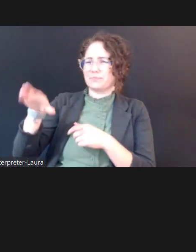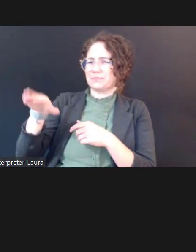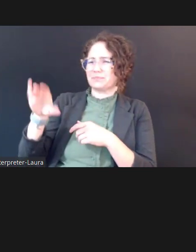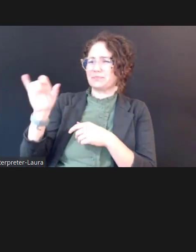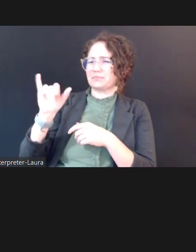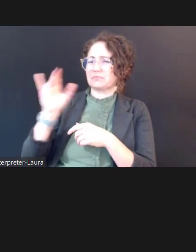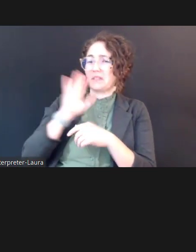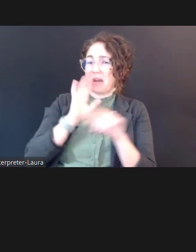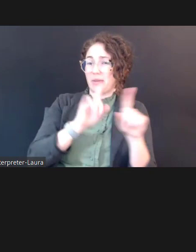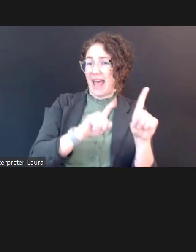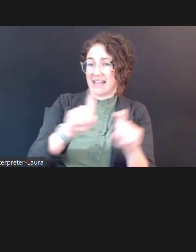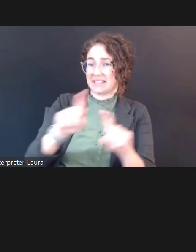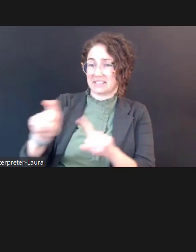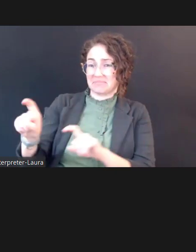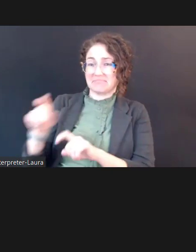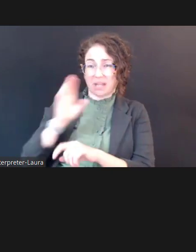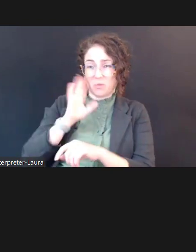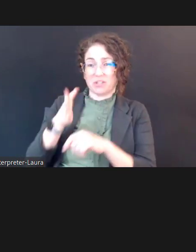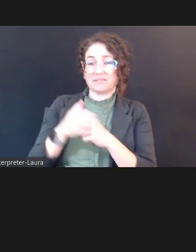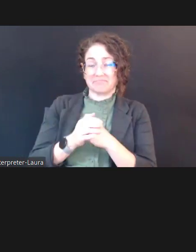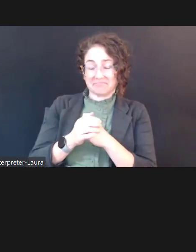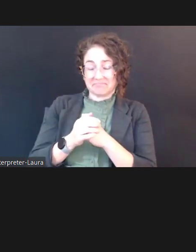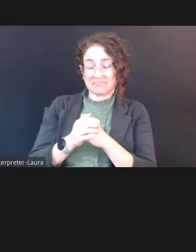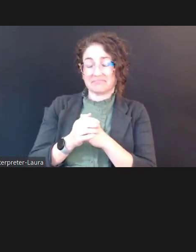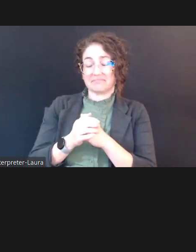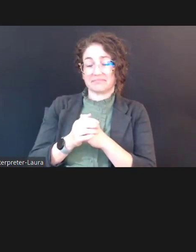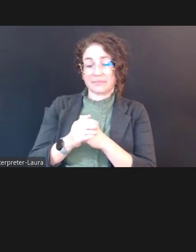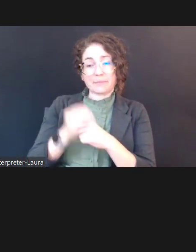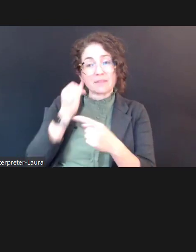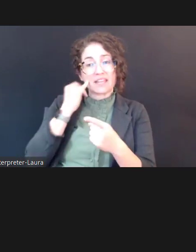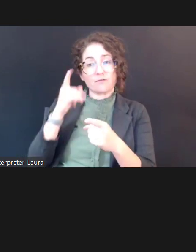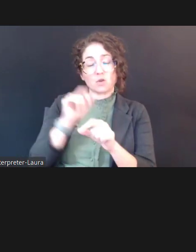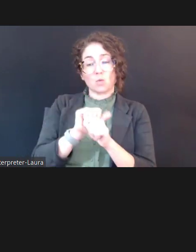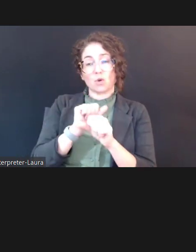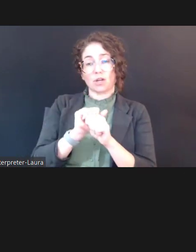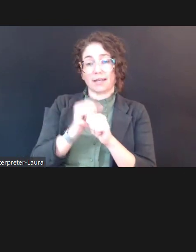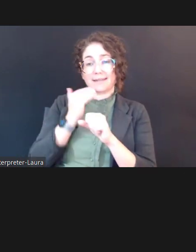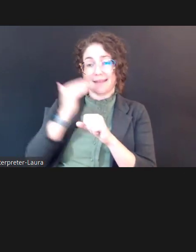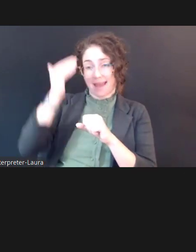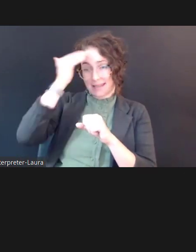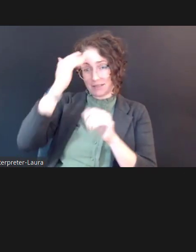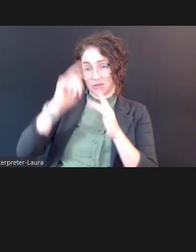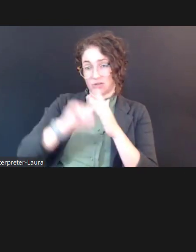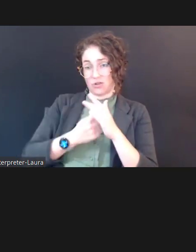If you're working in the head start world, for example, there's